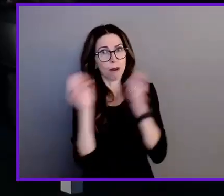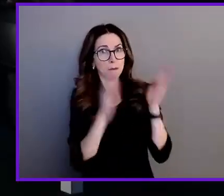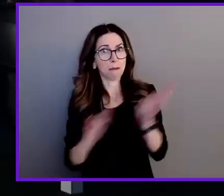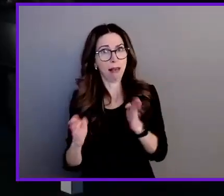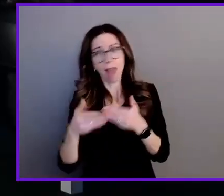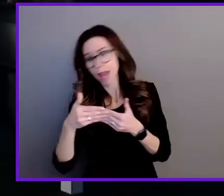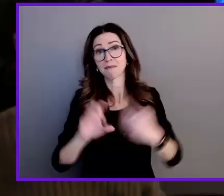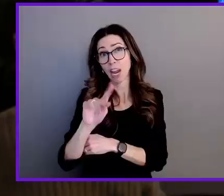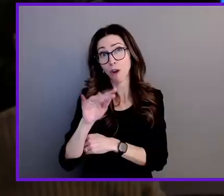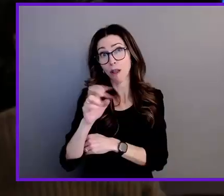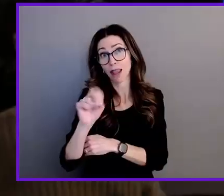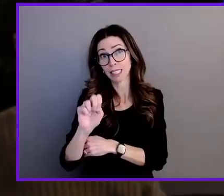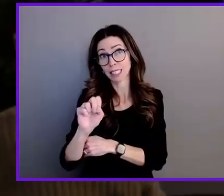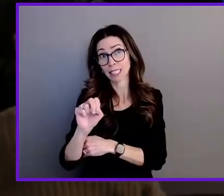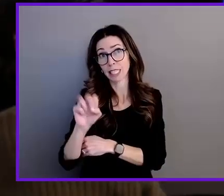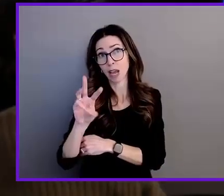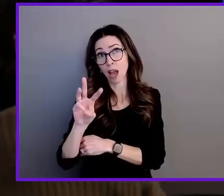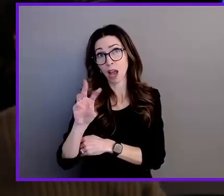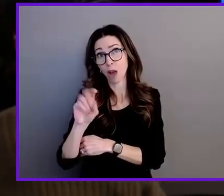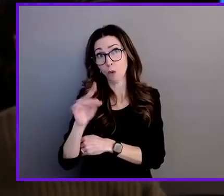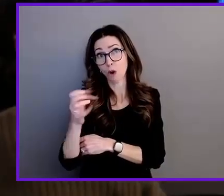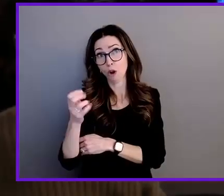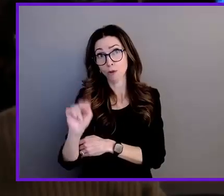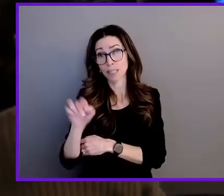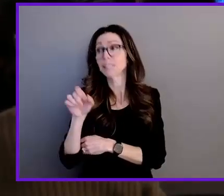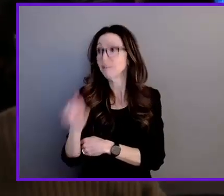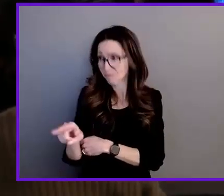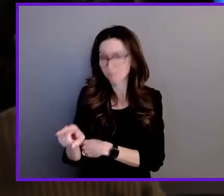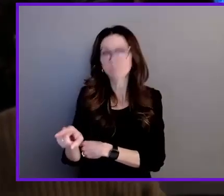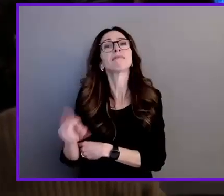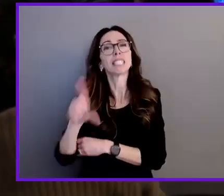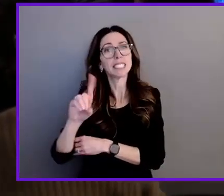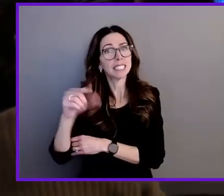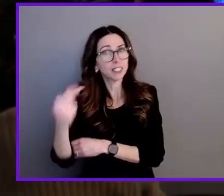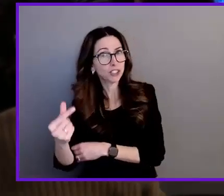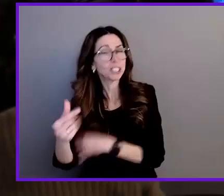And for those of you here in the room, we will invite you to raise